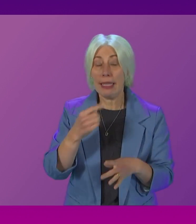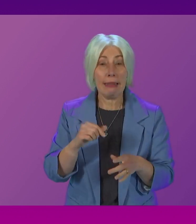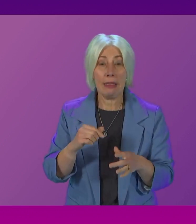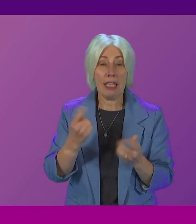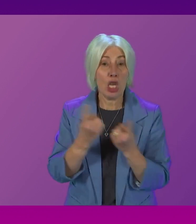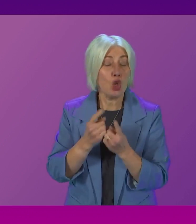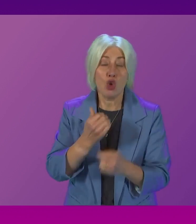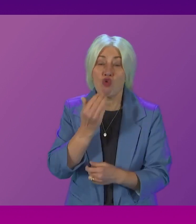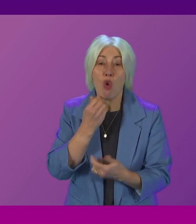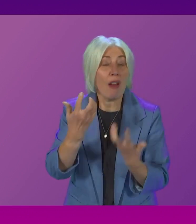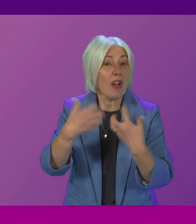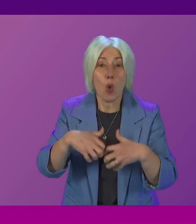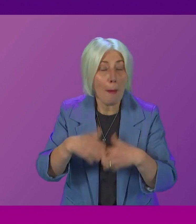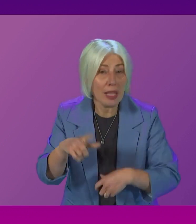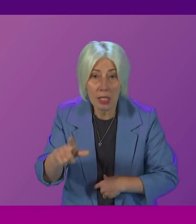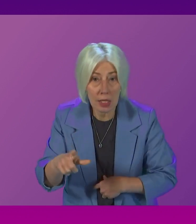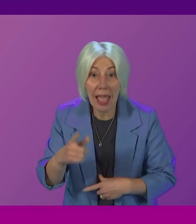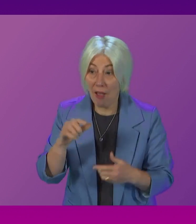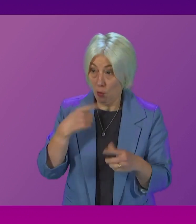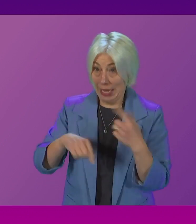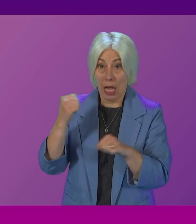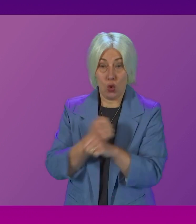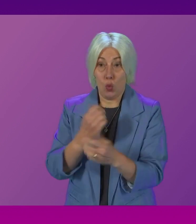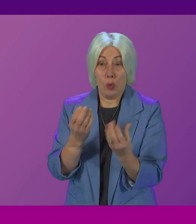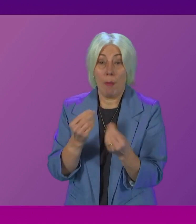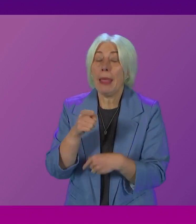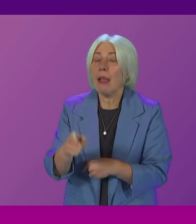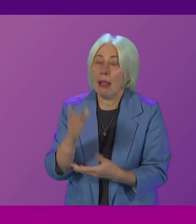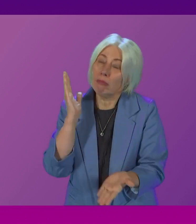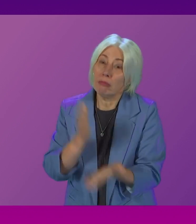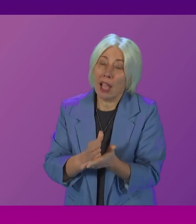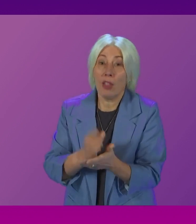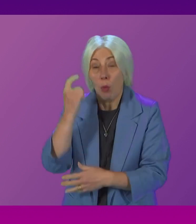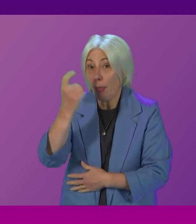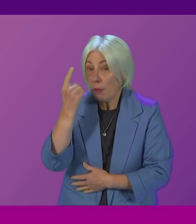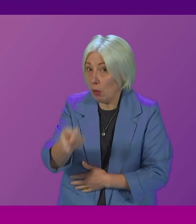of equipment. If we can take action there, we will certainly give consideration to doing so.